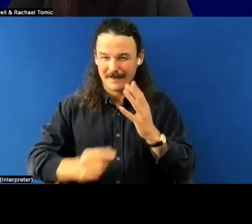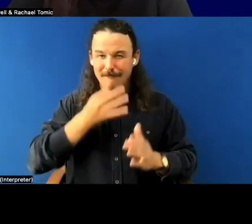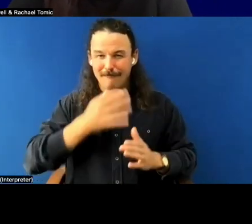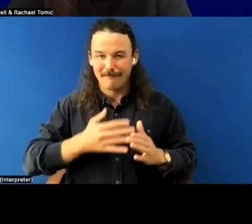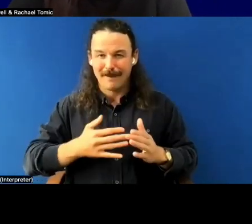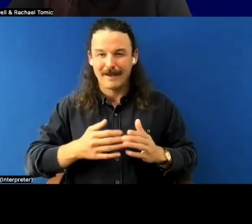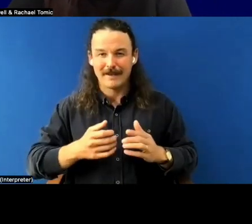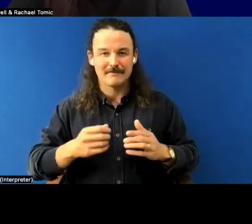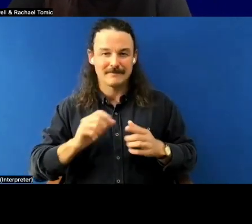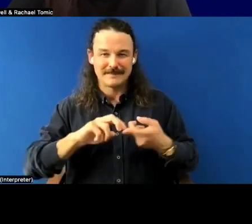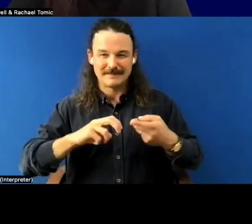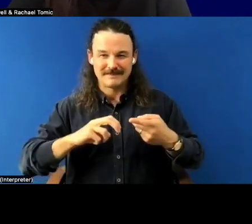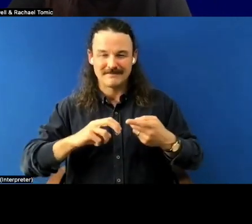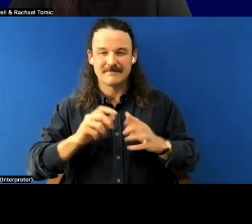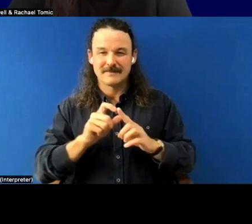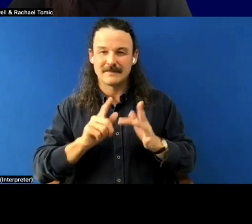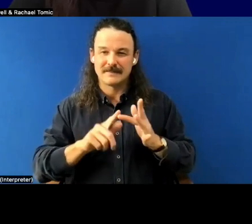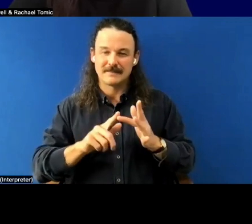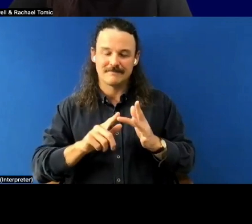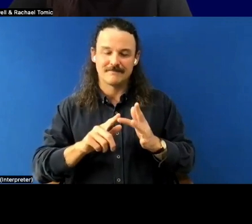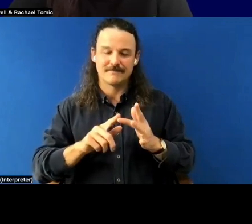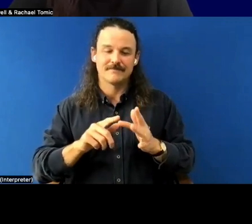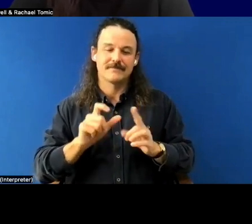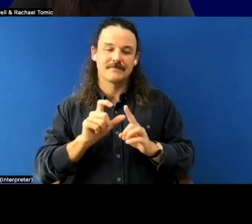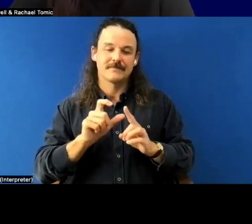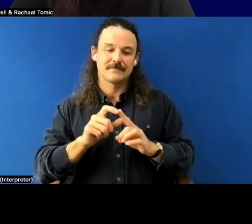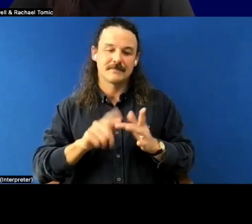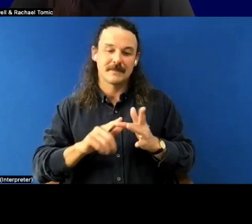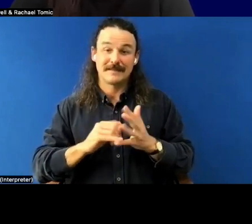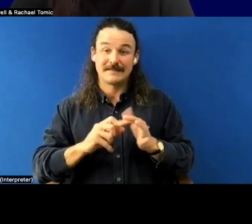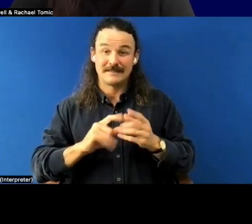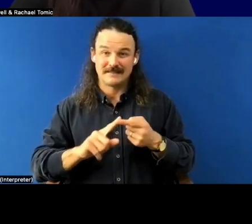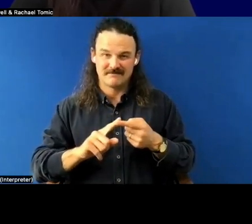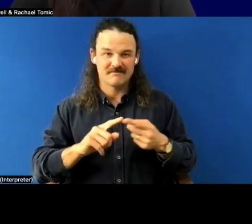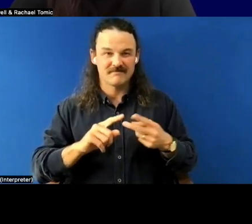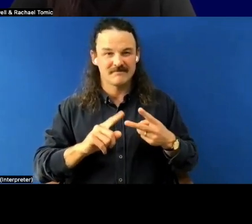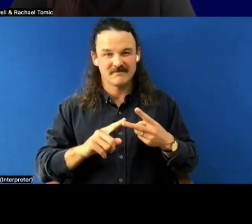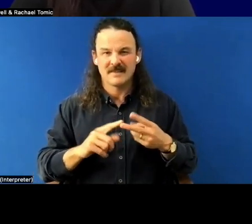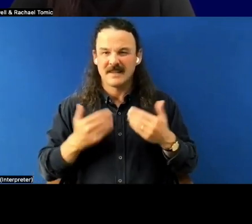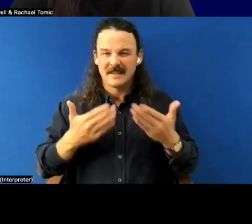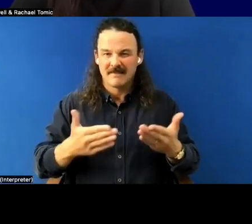of both of these diagnoses and what it means for the kids that we work with. We're going to discuss